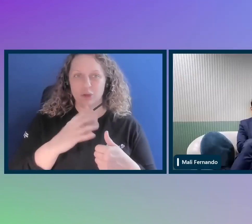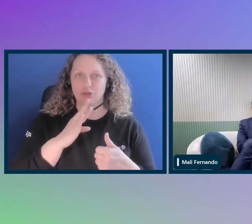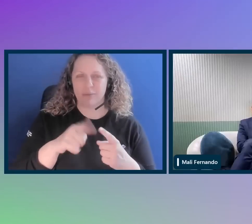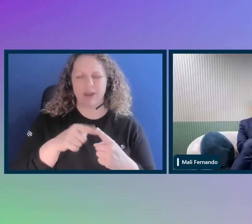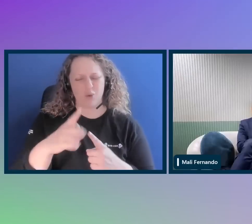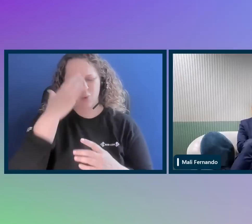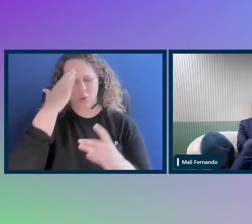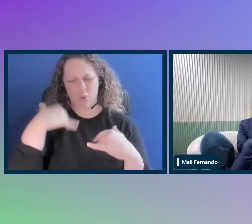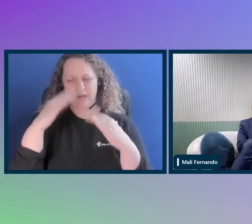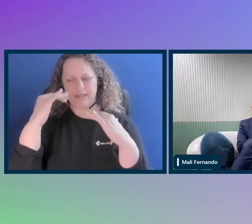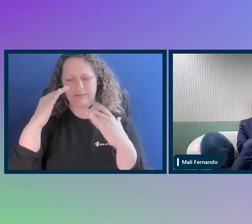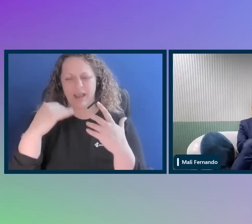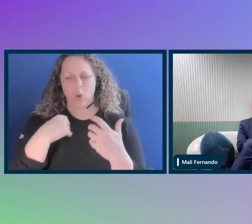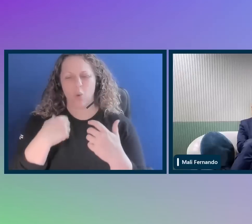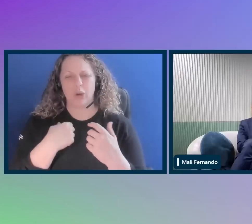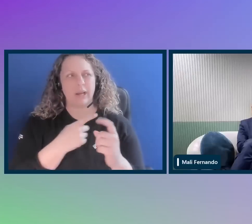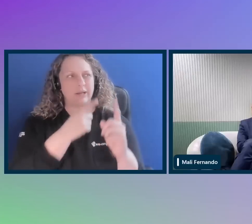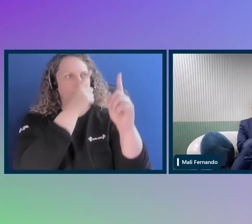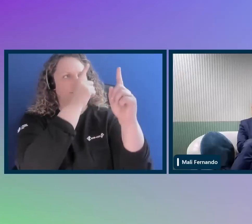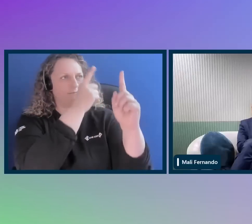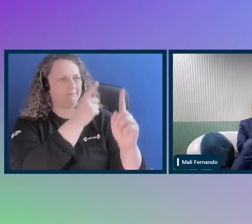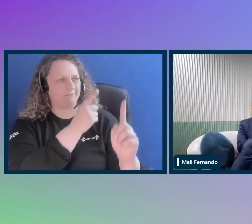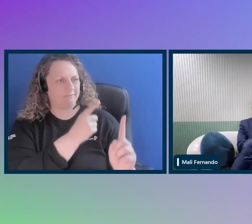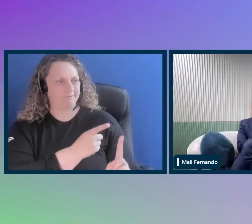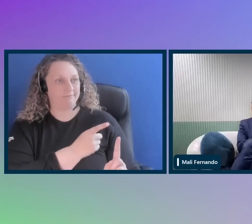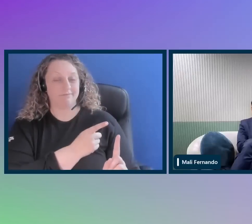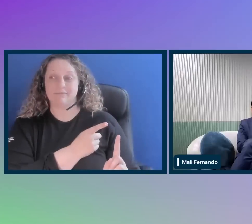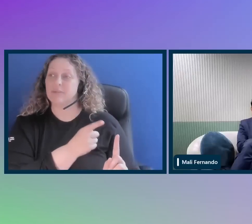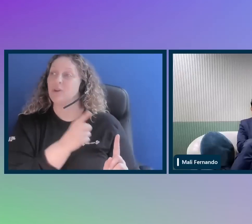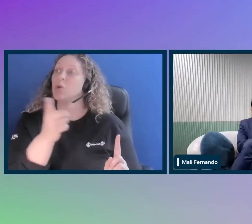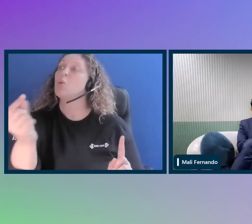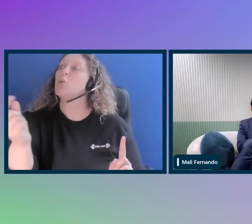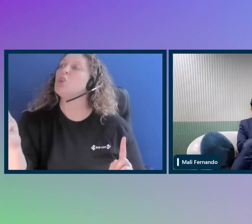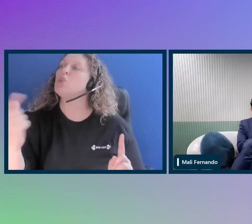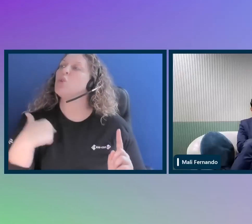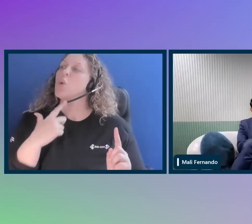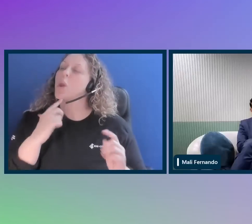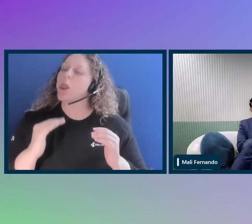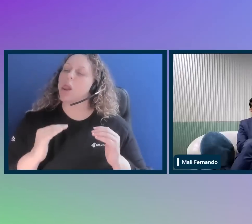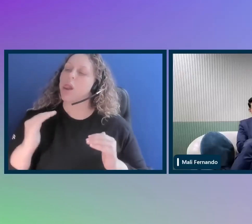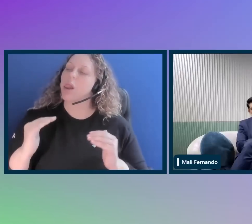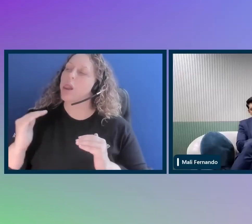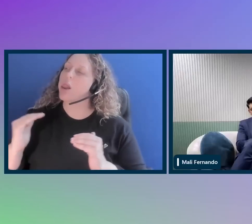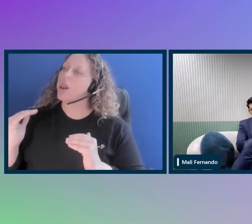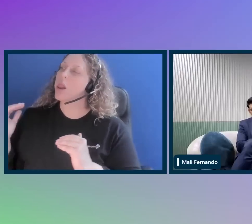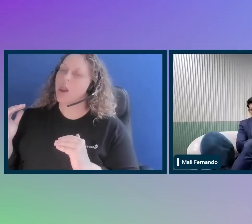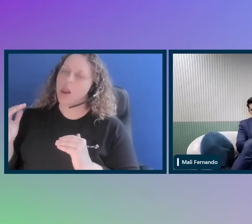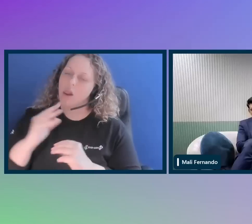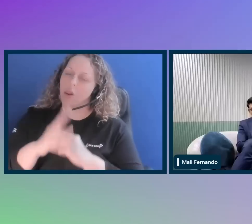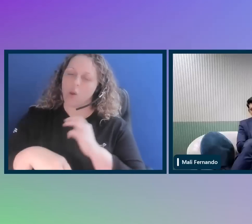we benchmark ourselves against our competitors across the world, and one of the things we did quite recently